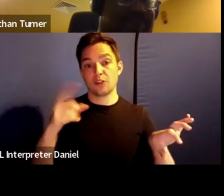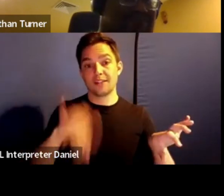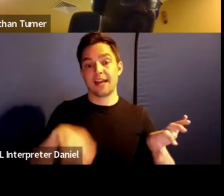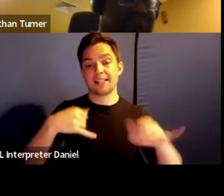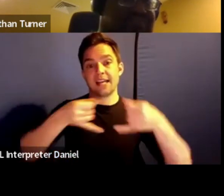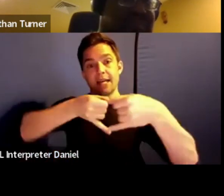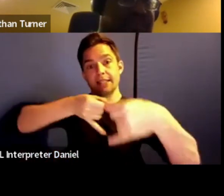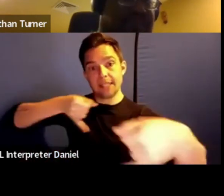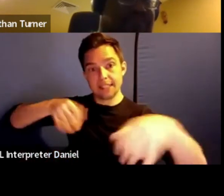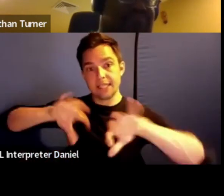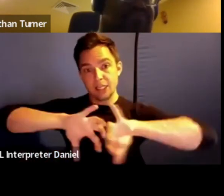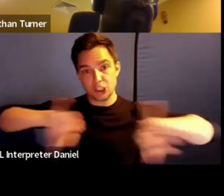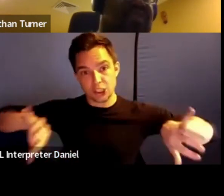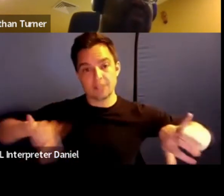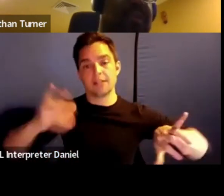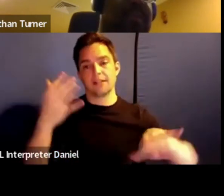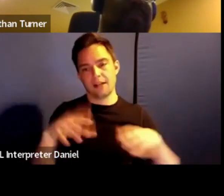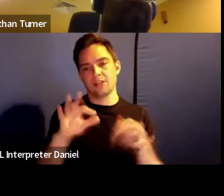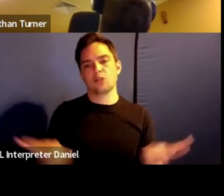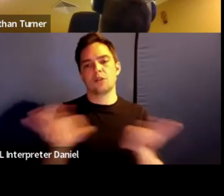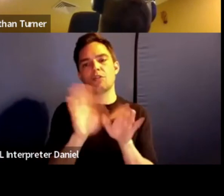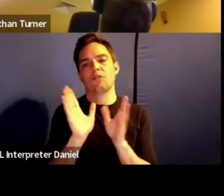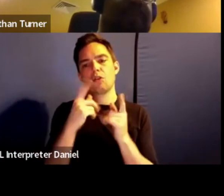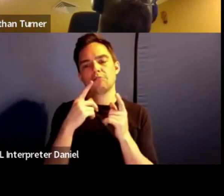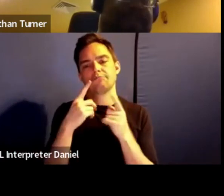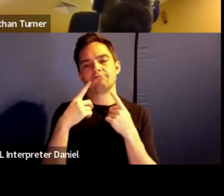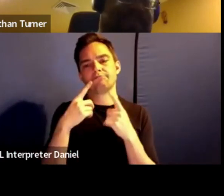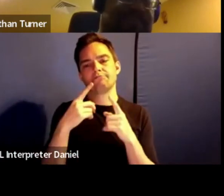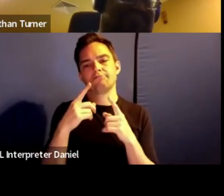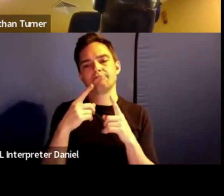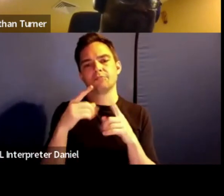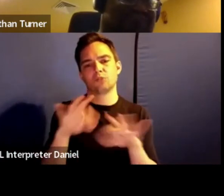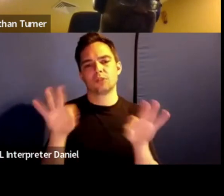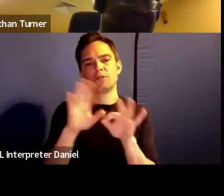importance is critical to successful self direction. I'll